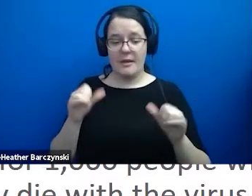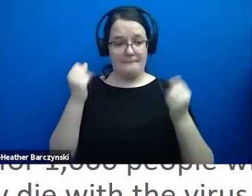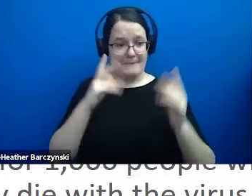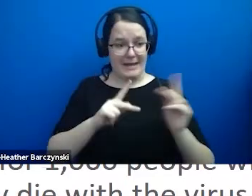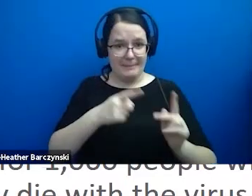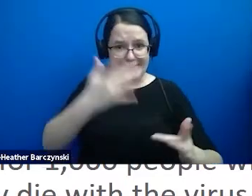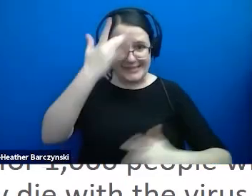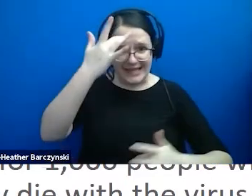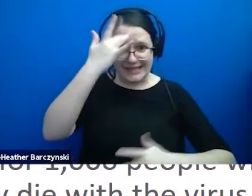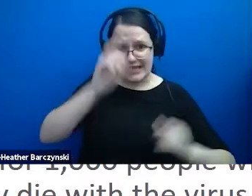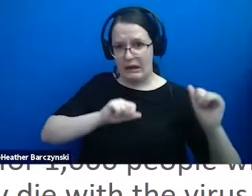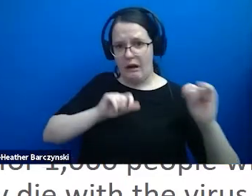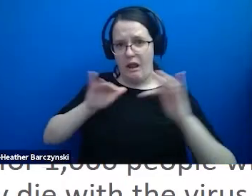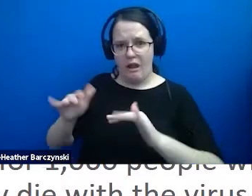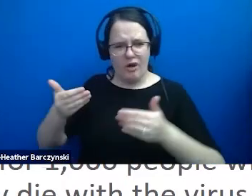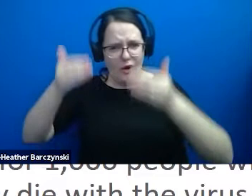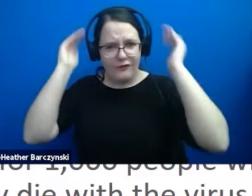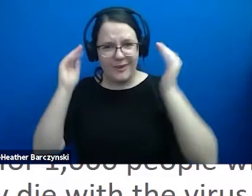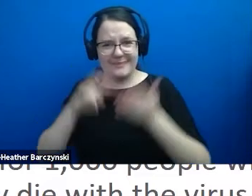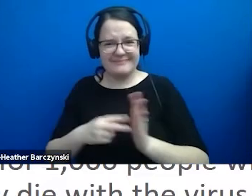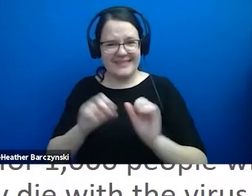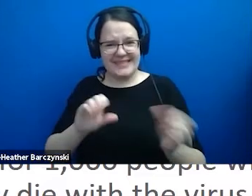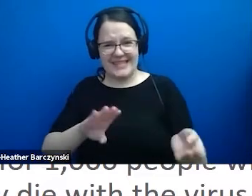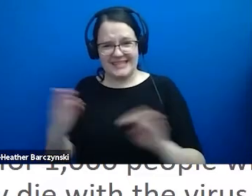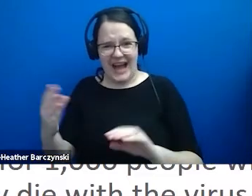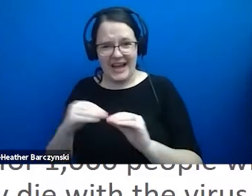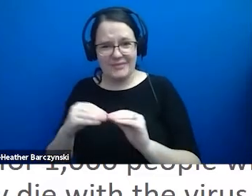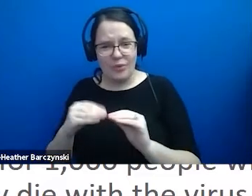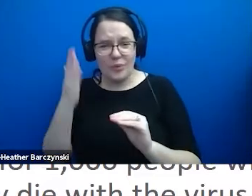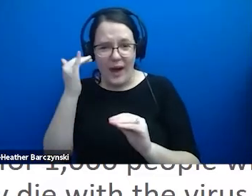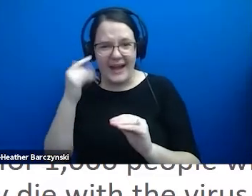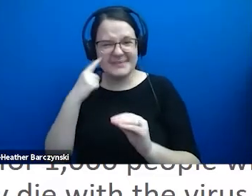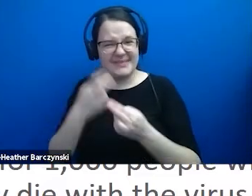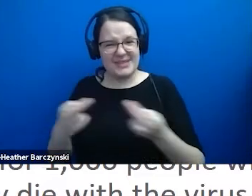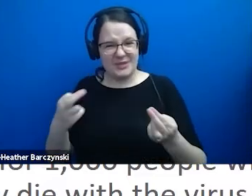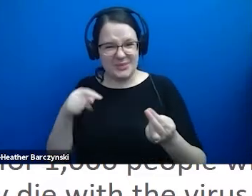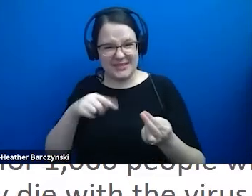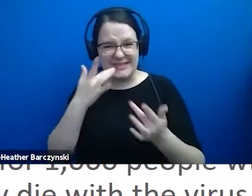you could have increased mortality just due to resources so it's it's not clearly more pathogenic